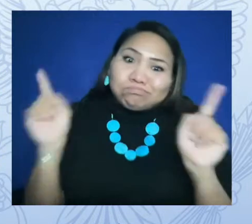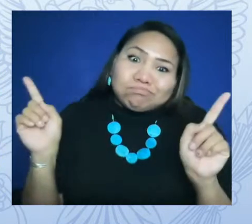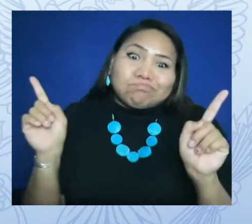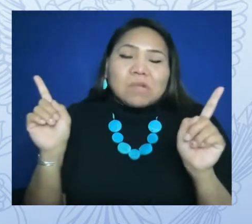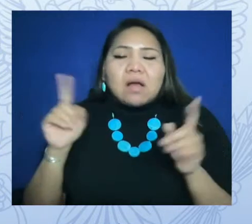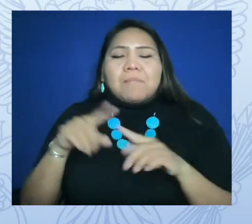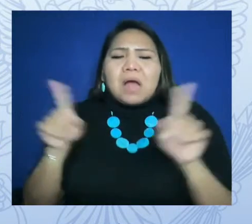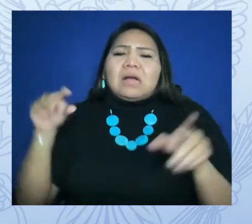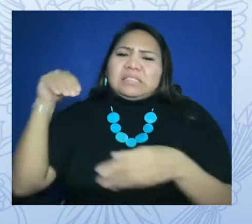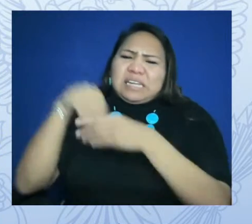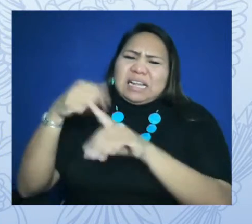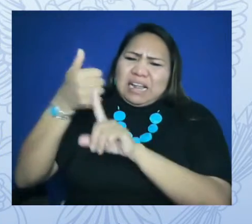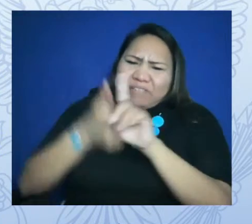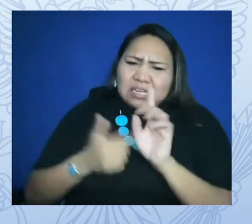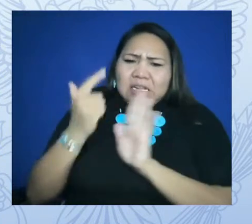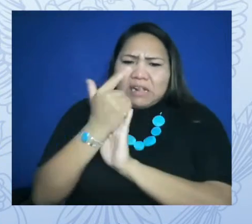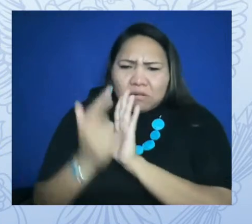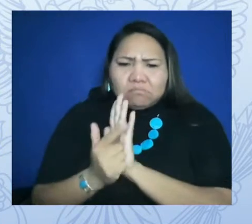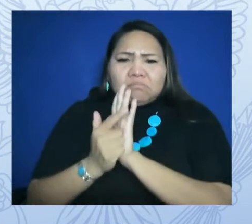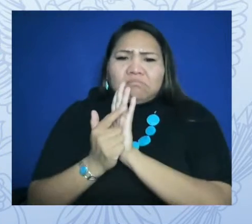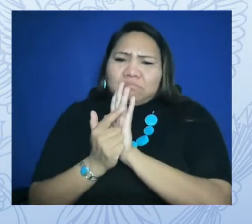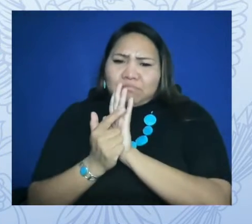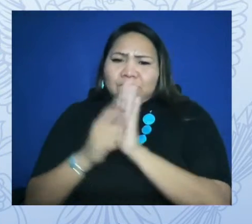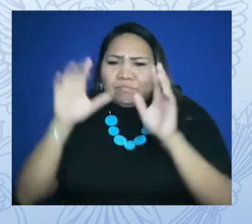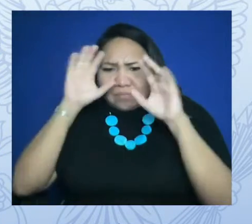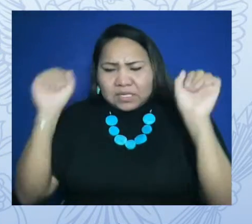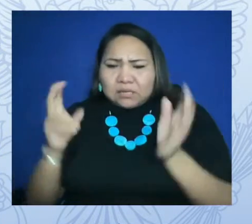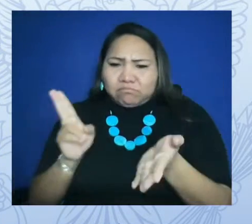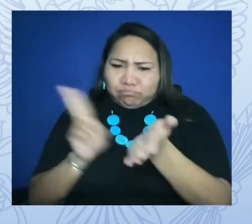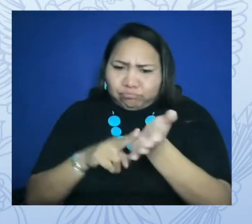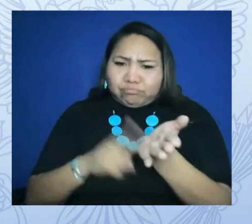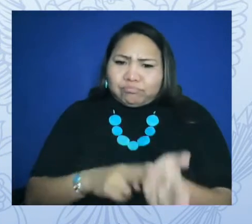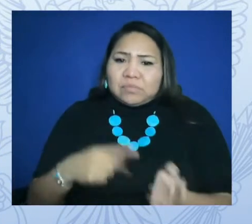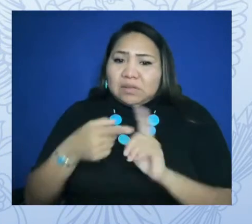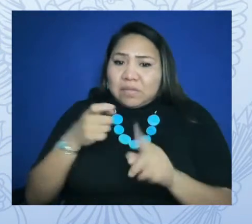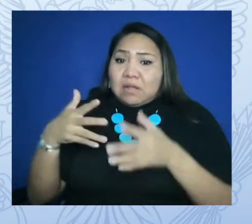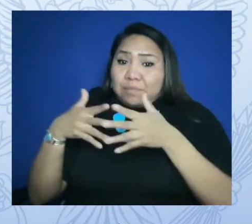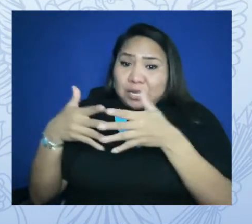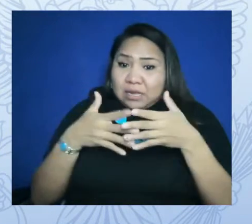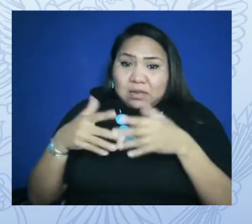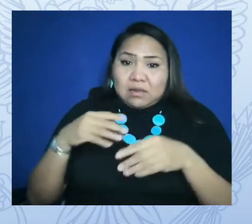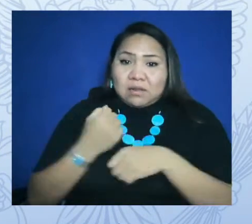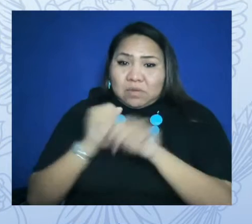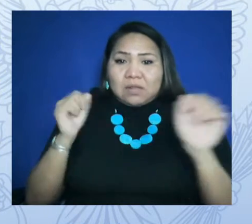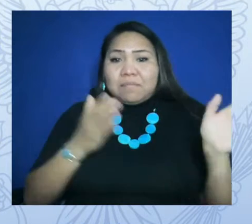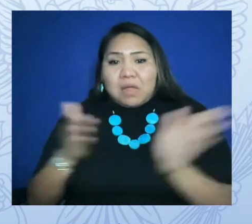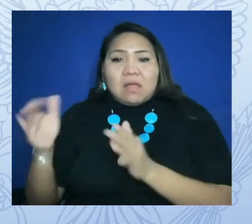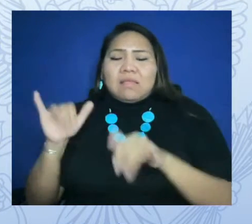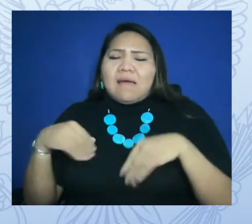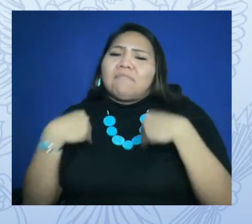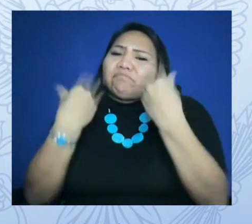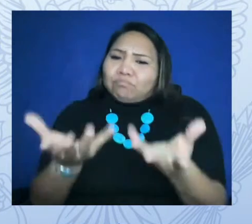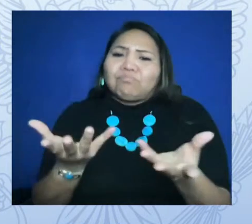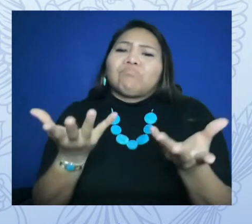that he signed from the American Rescue Plan, which provided the single largest investment